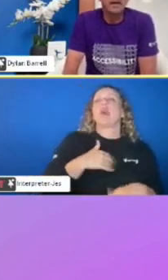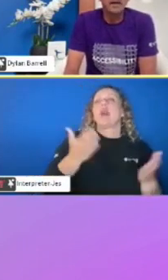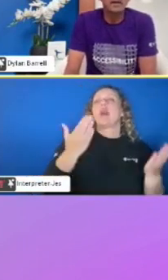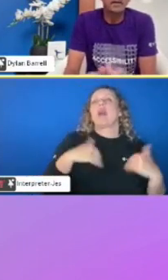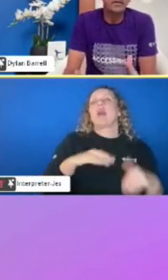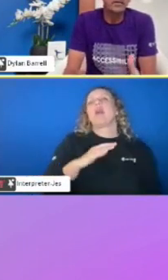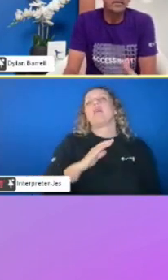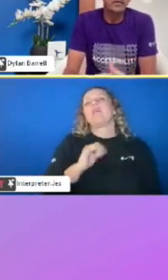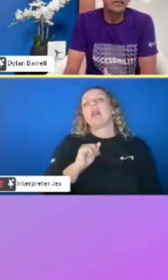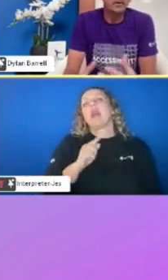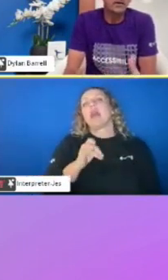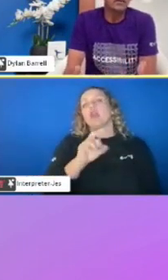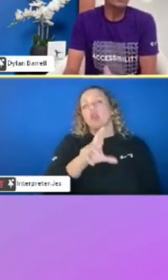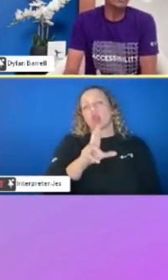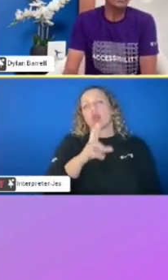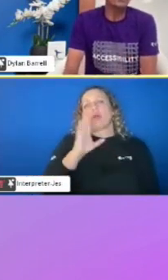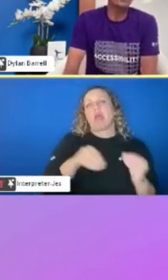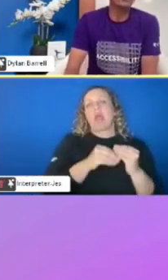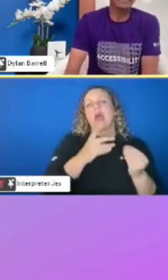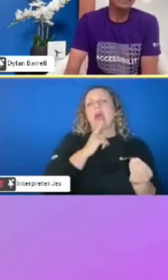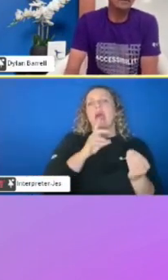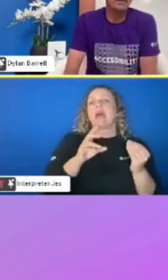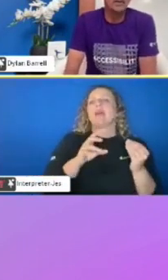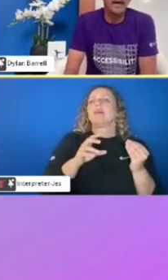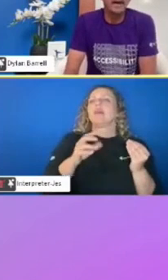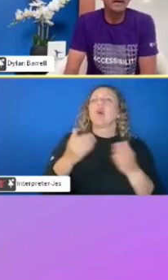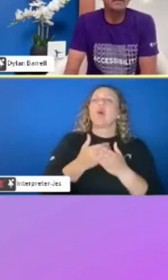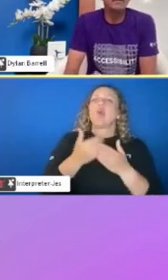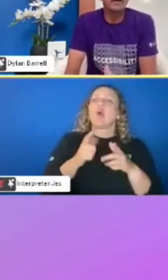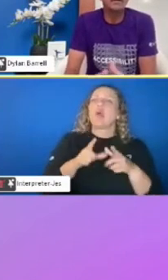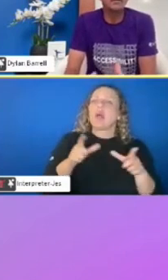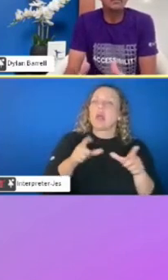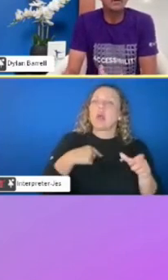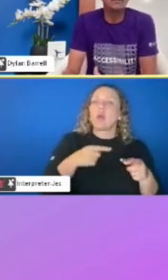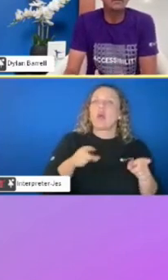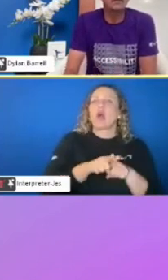In addition to those new languages, we added 10 new web rules